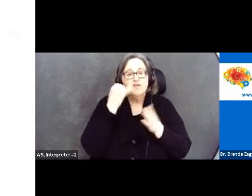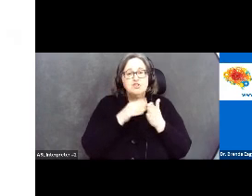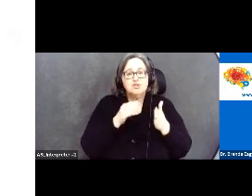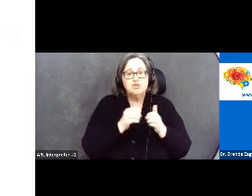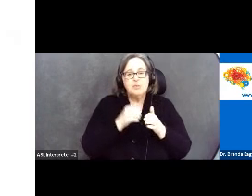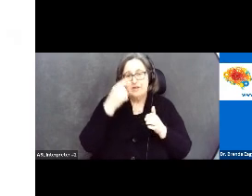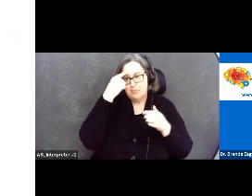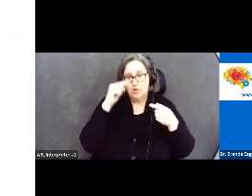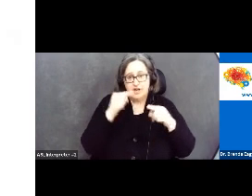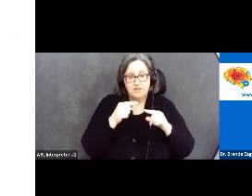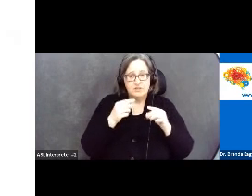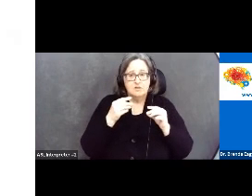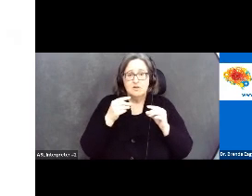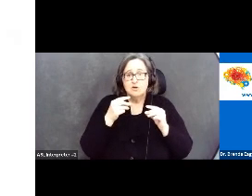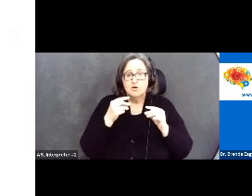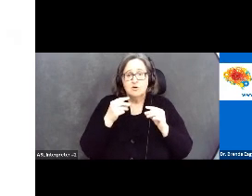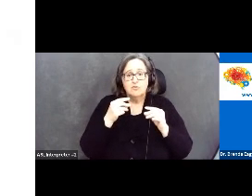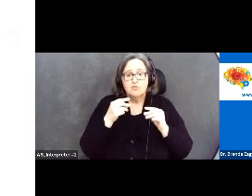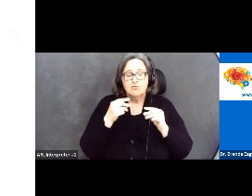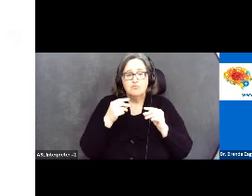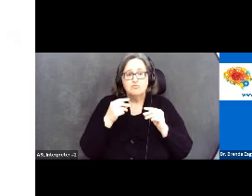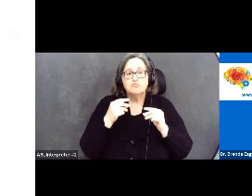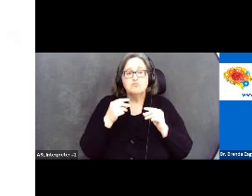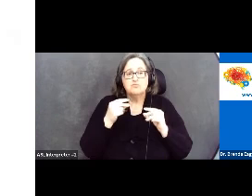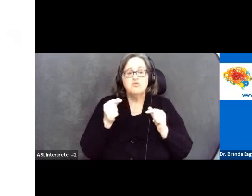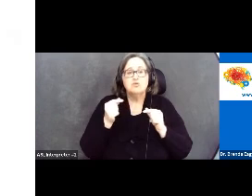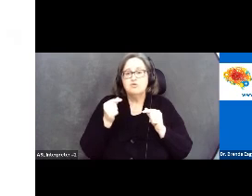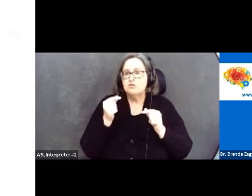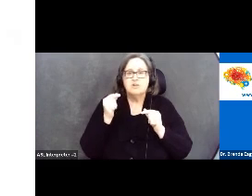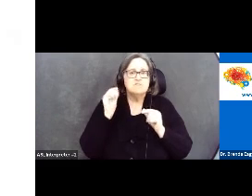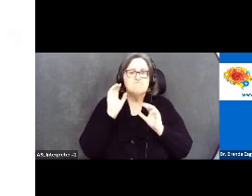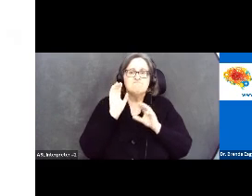are immediately front loaded upon their return to school with academic supports